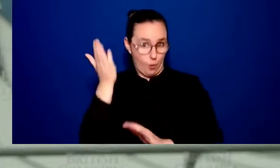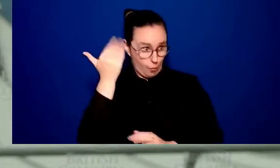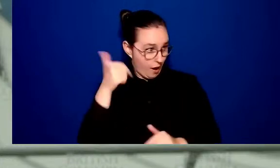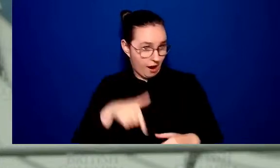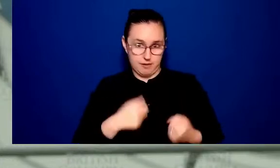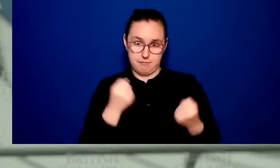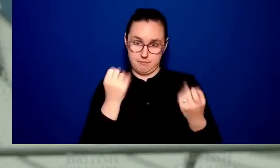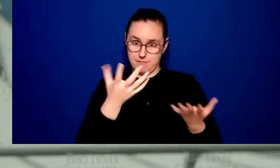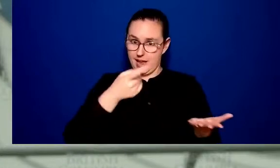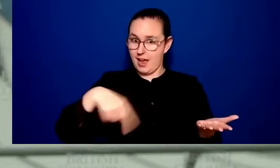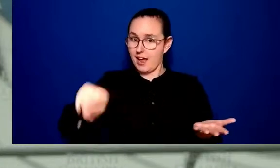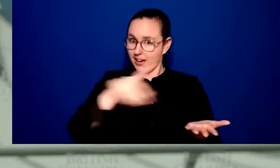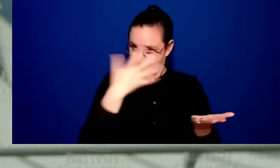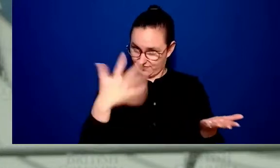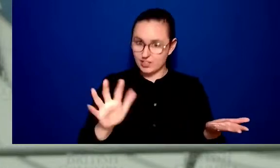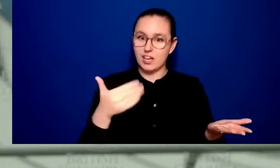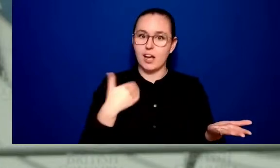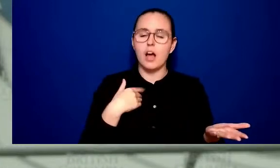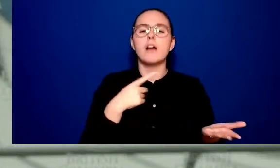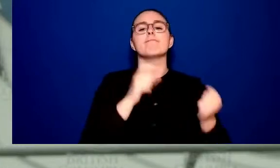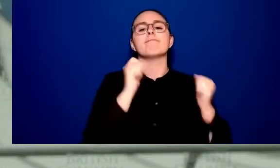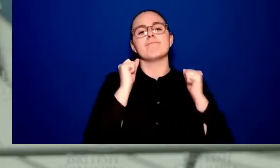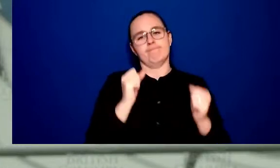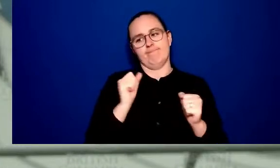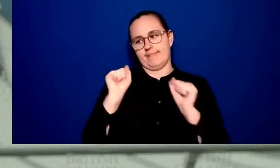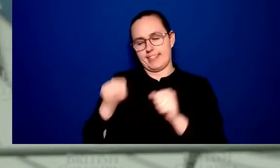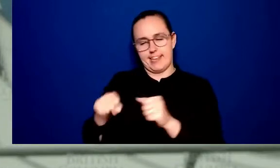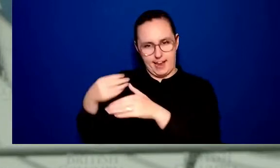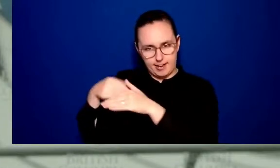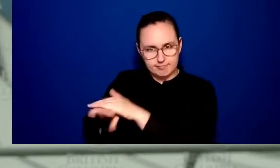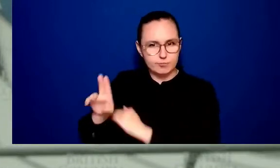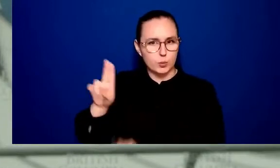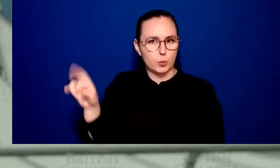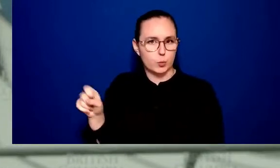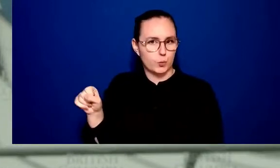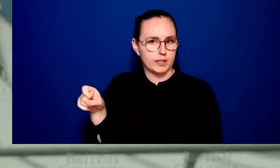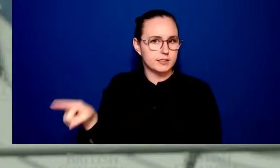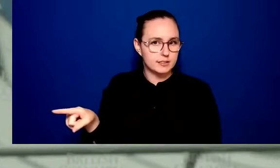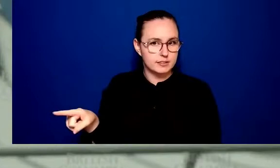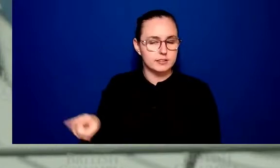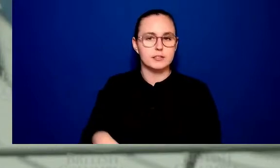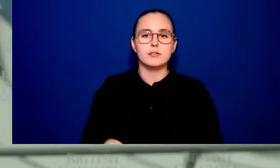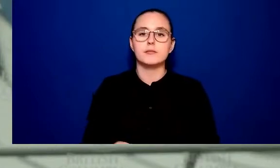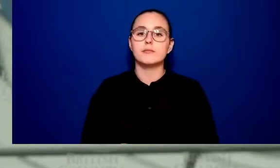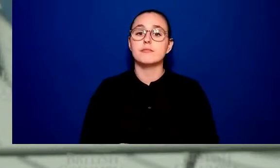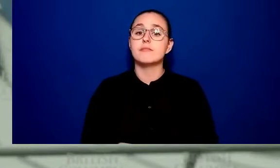can continuing to look at mix and match vaccines as many